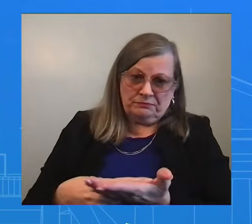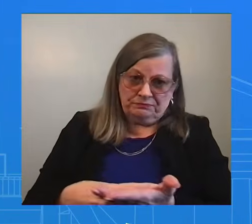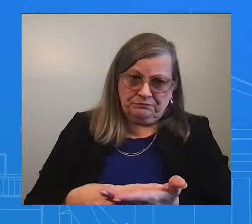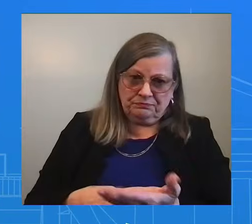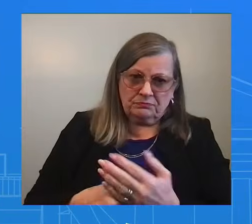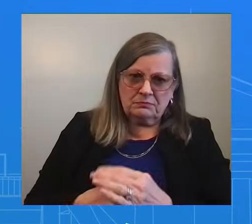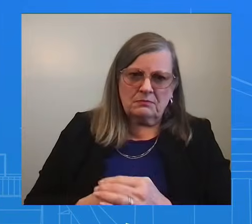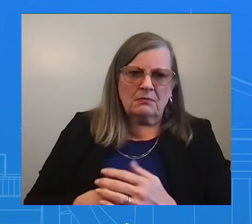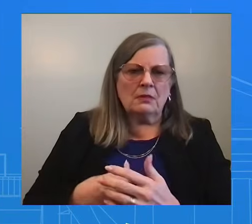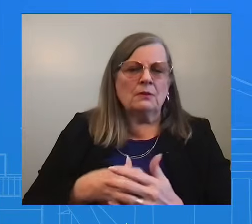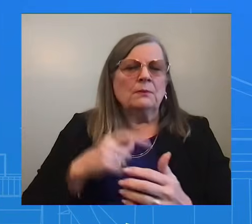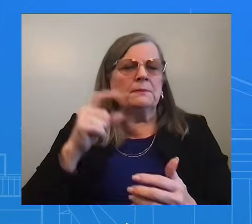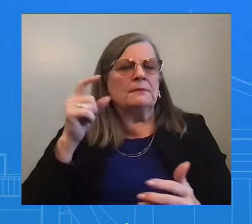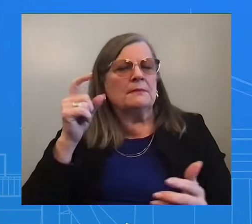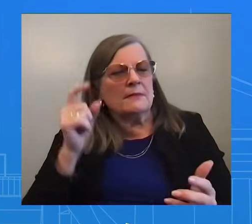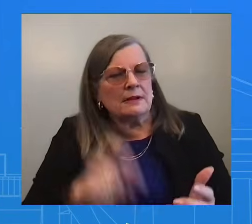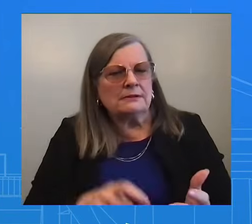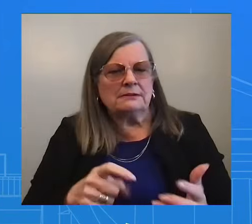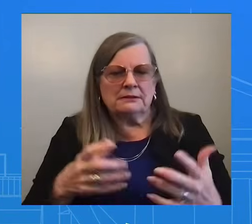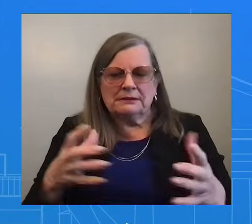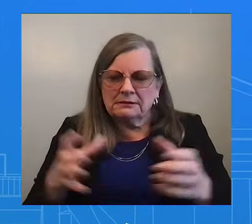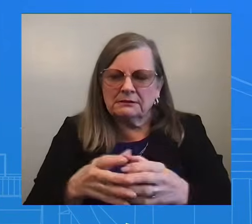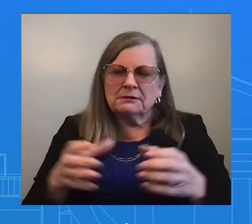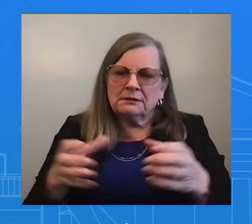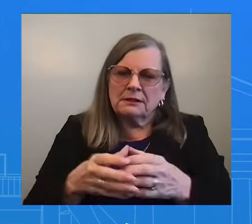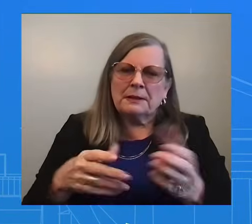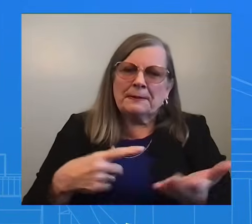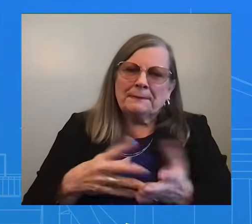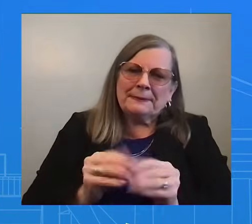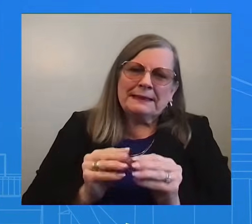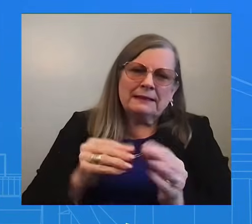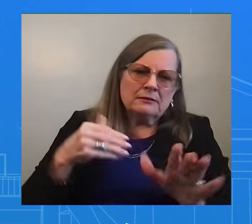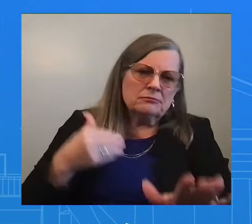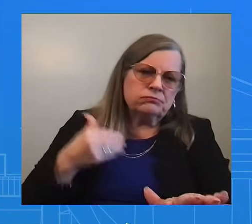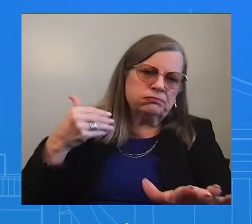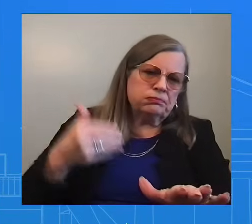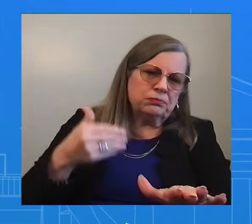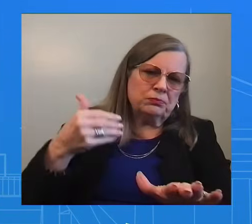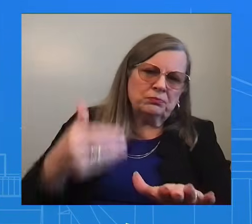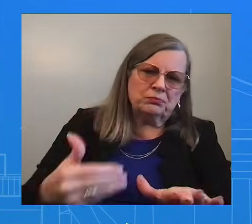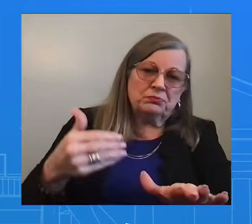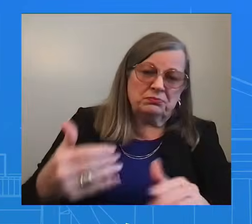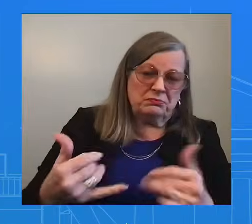And he's cont- -- he's been doing that the last two years. And that's what you're going to see. I'm just not going to get ahead of that. The Press: And then one quick one.